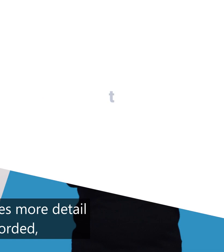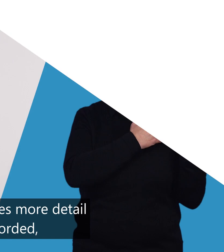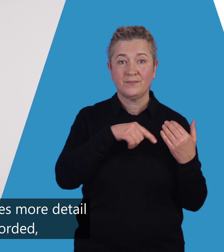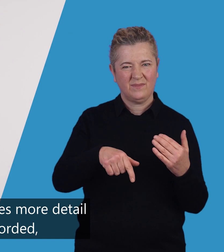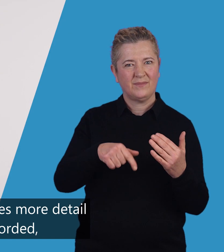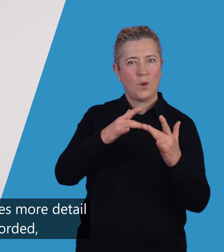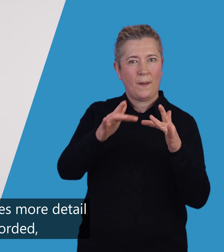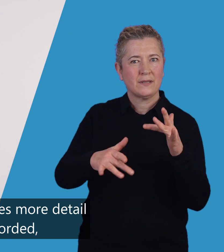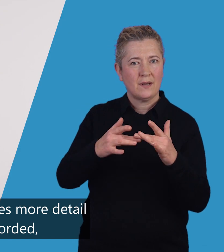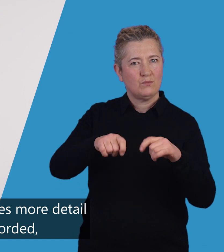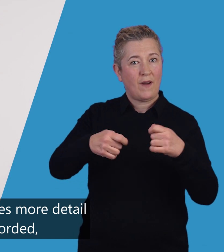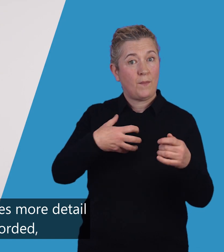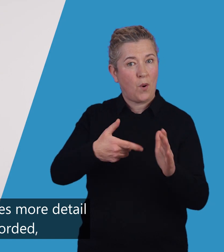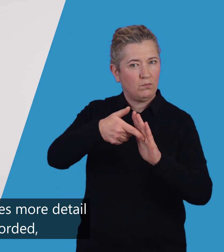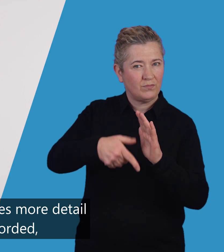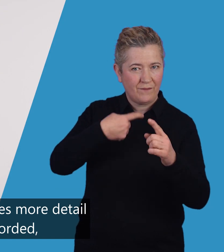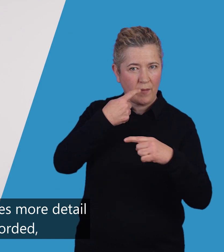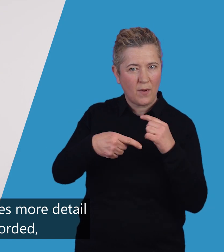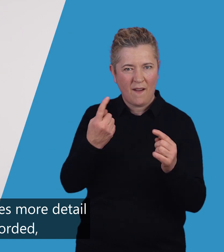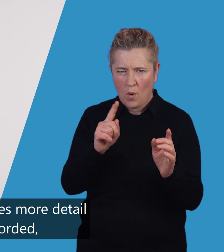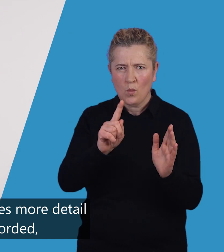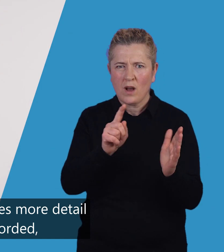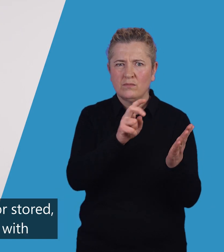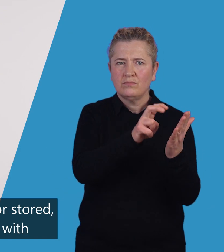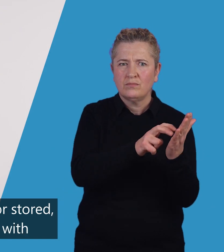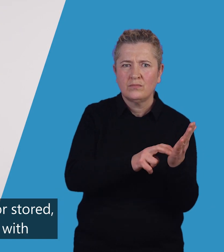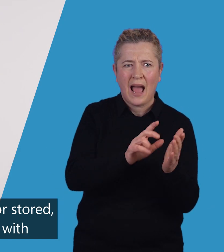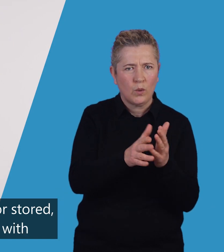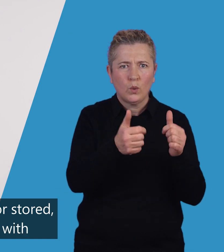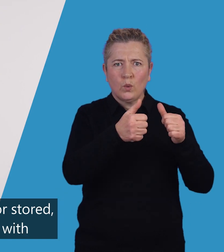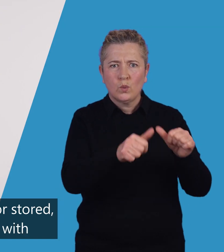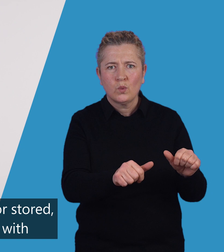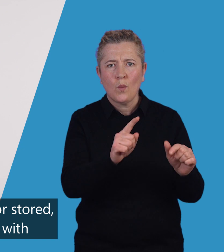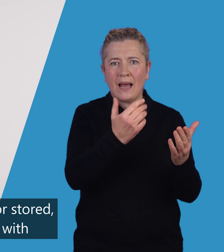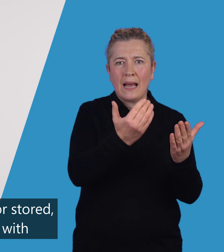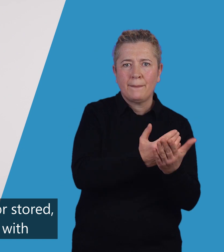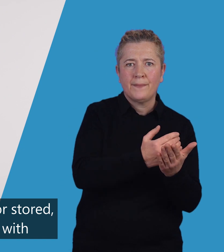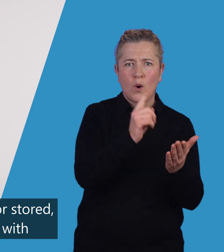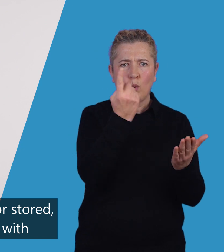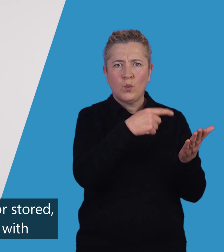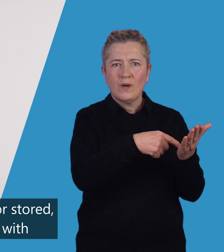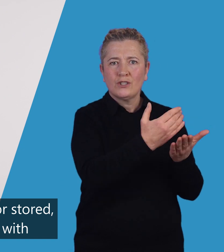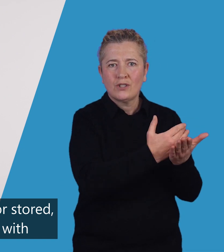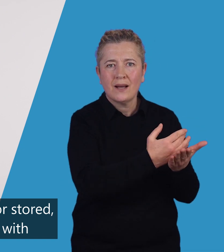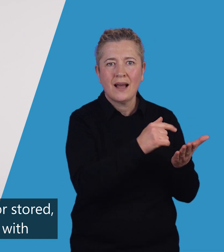This website page provides more detail about what is recorded, how it is used and/or stored, who it is shared with